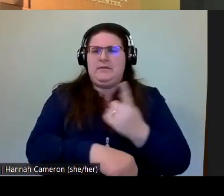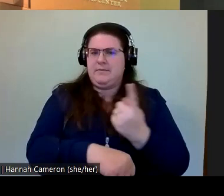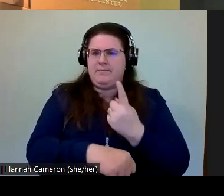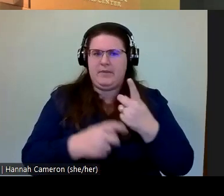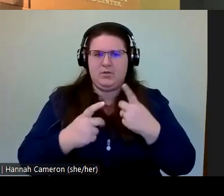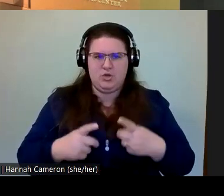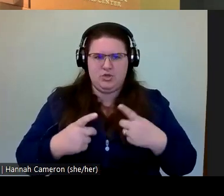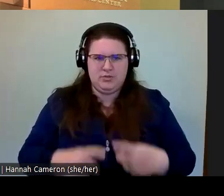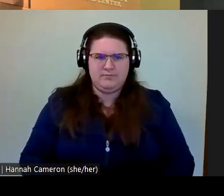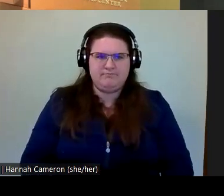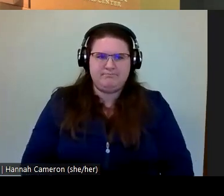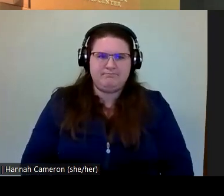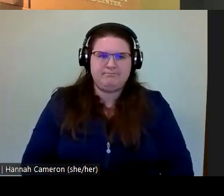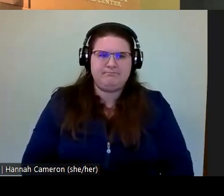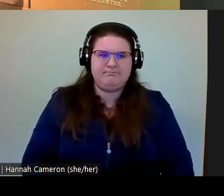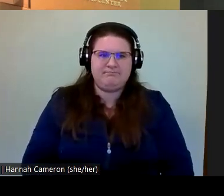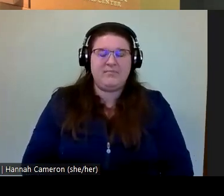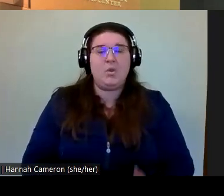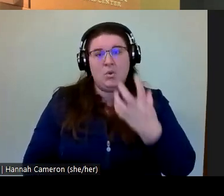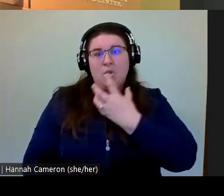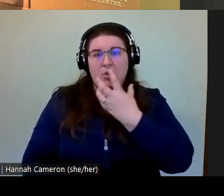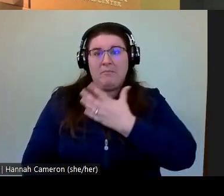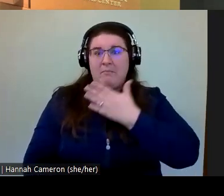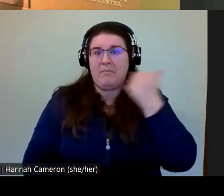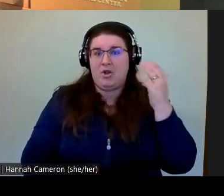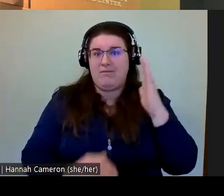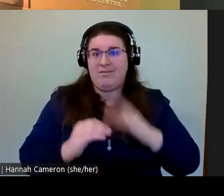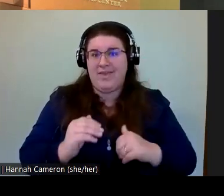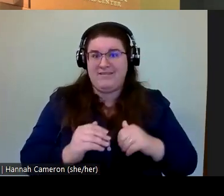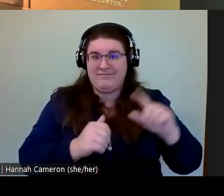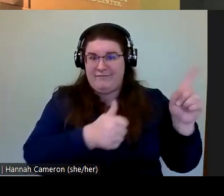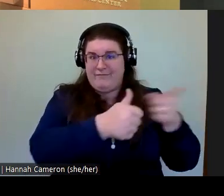that's sub that's substantially better what we than what we saw in the original impact trial